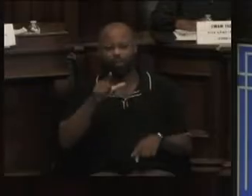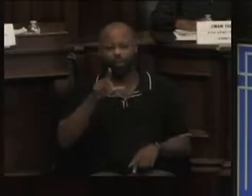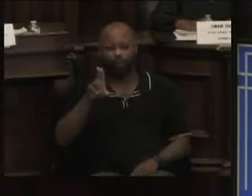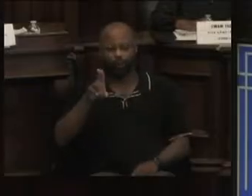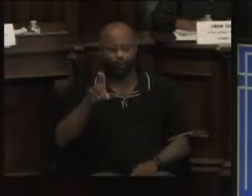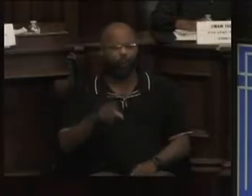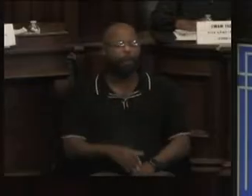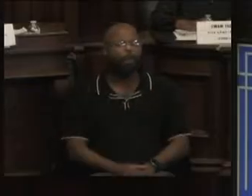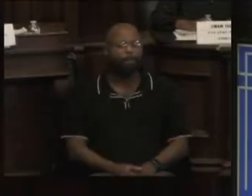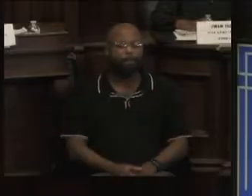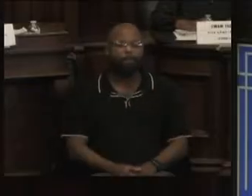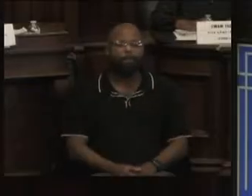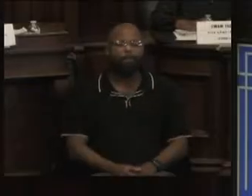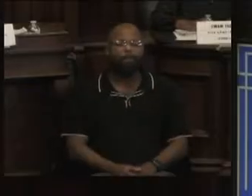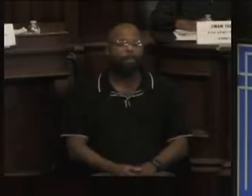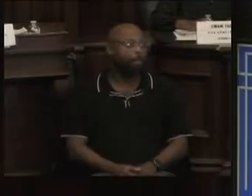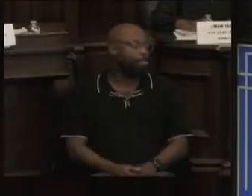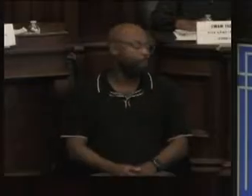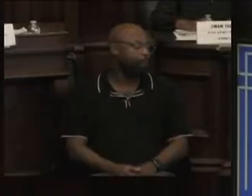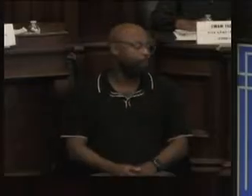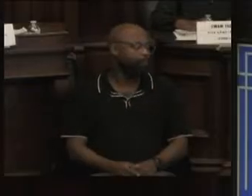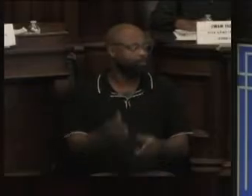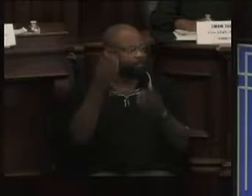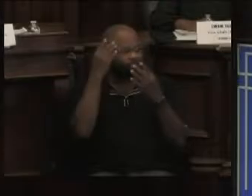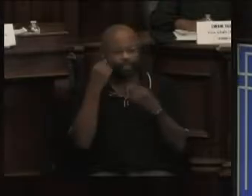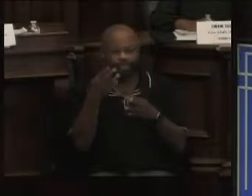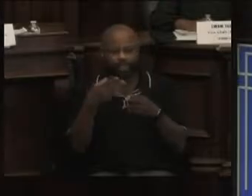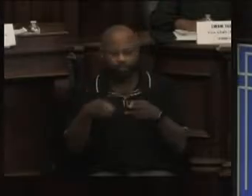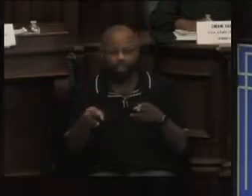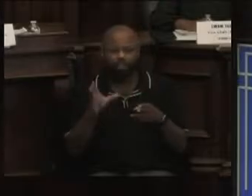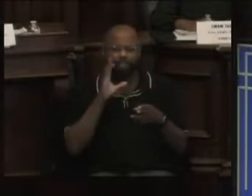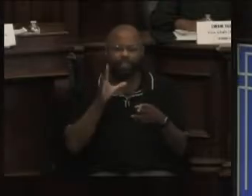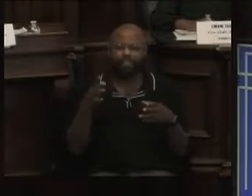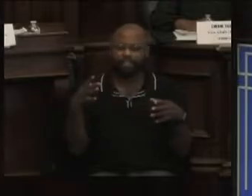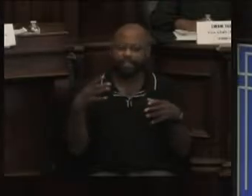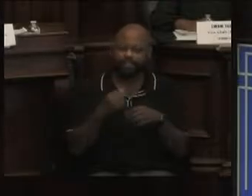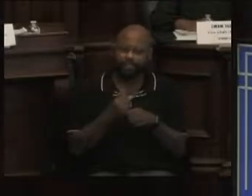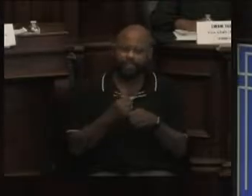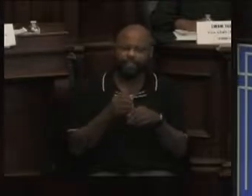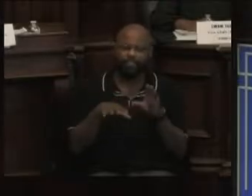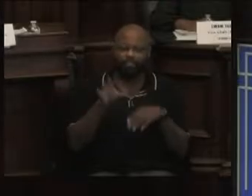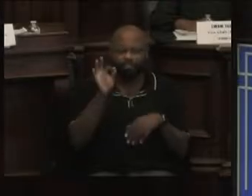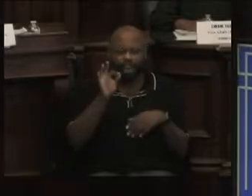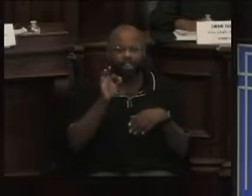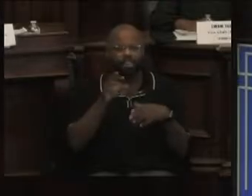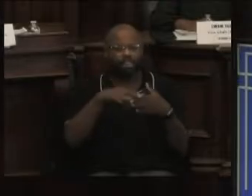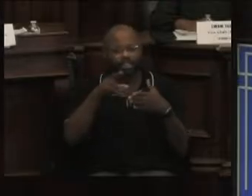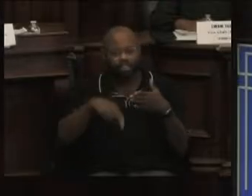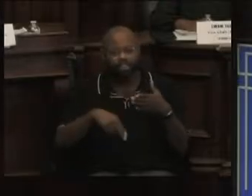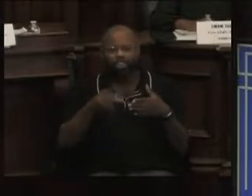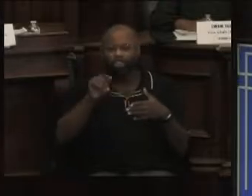and more interactive. And you saw this example from Lou